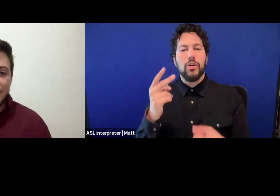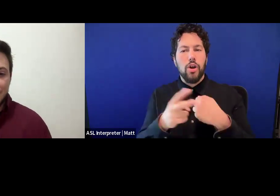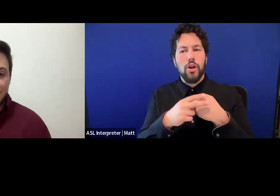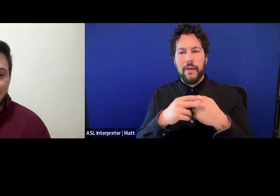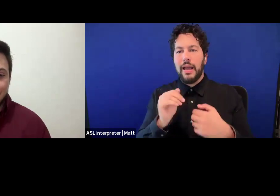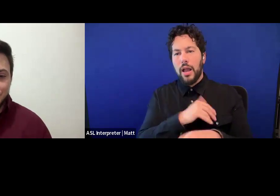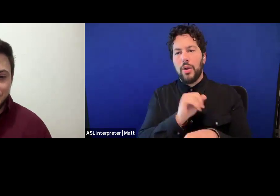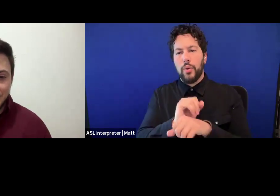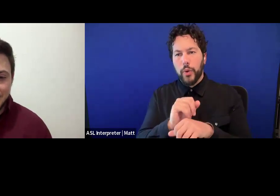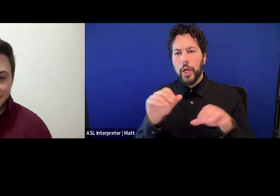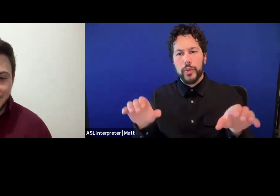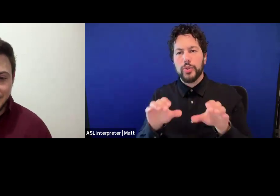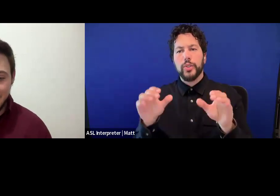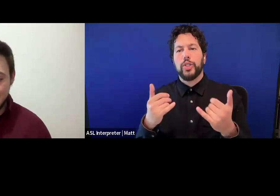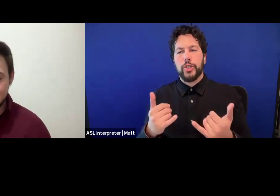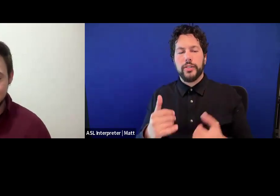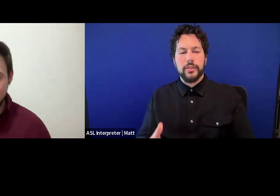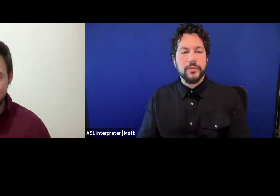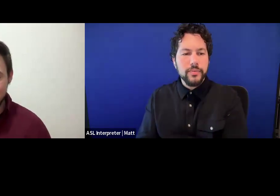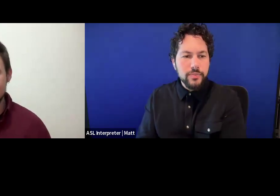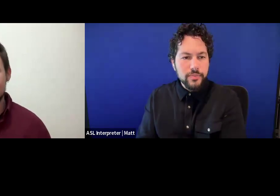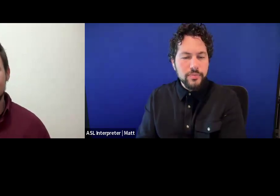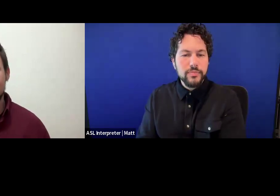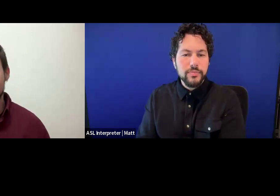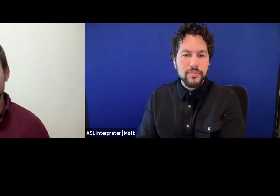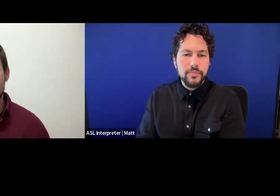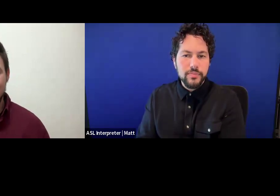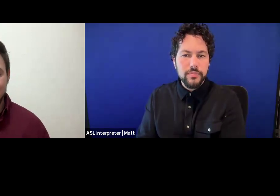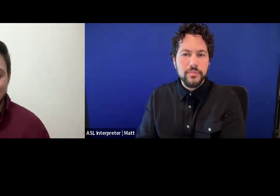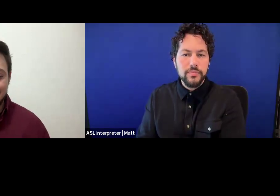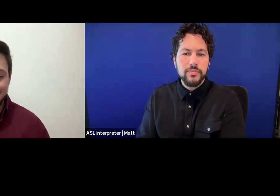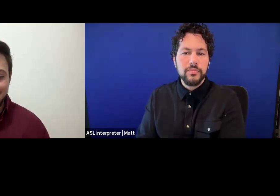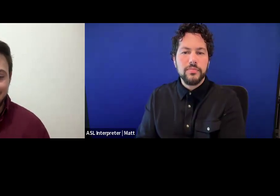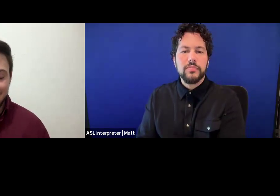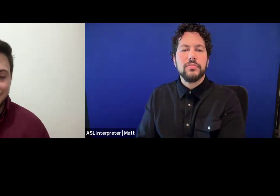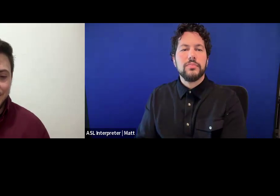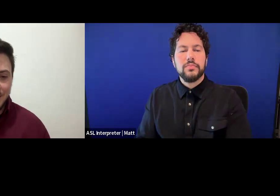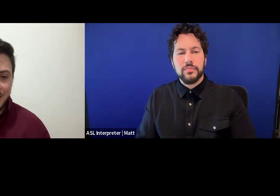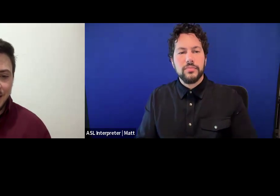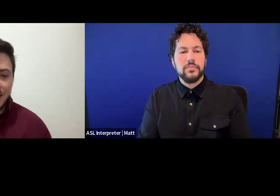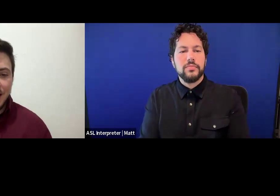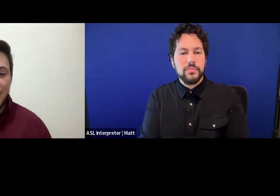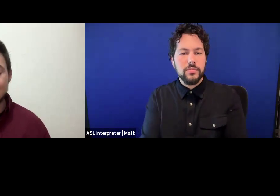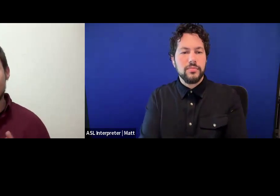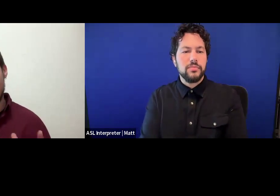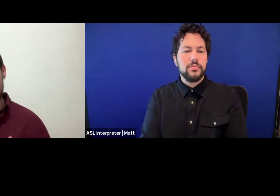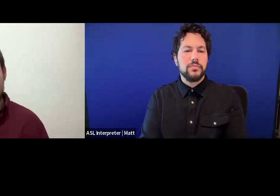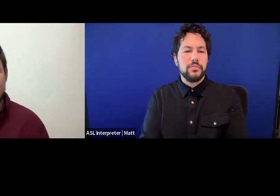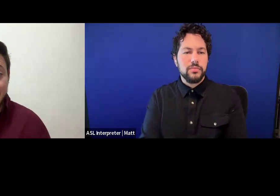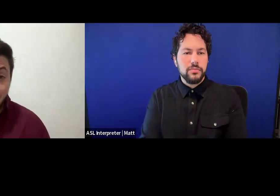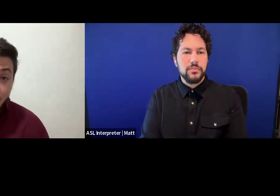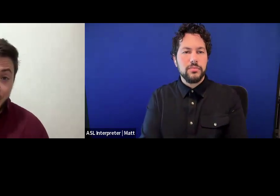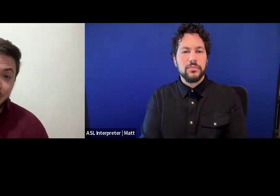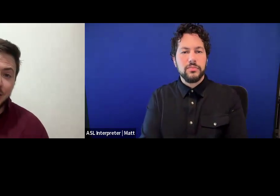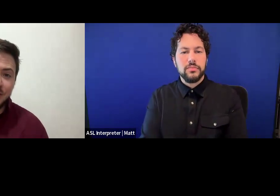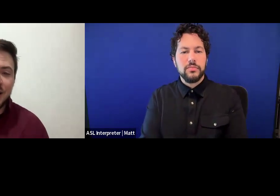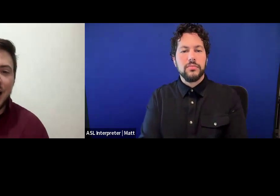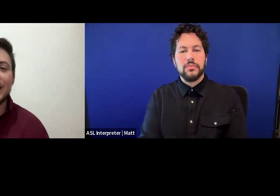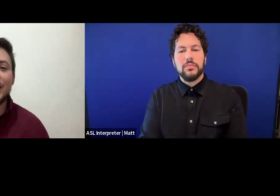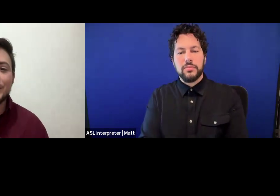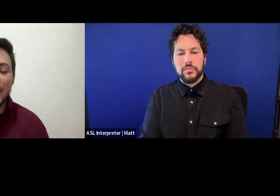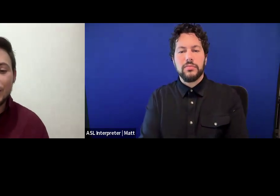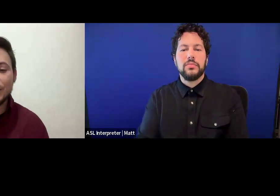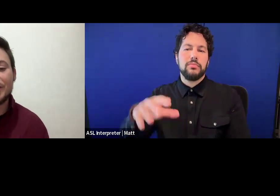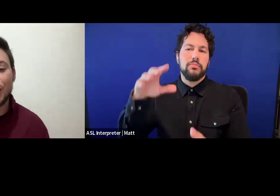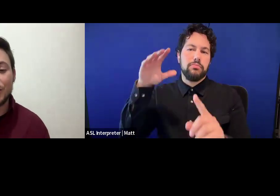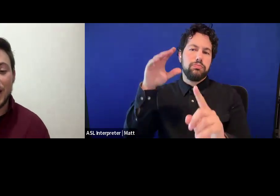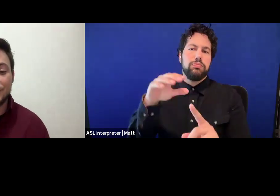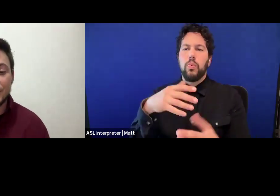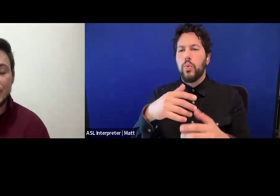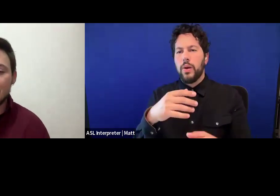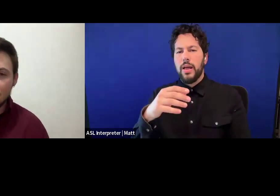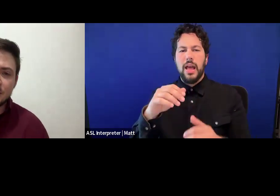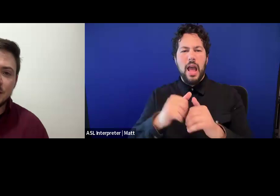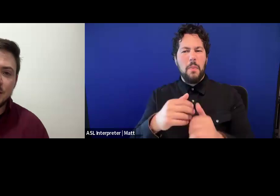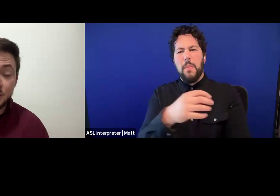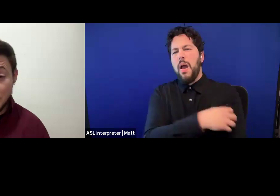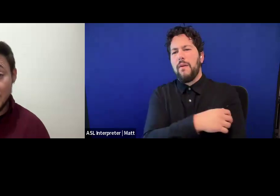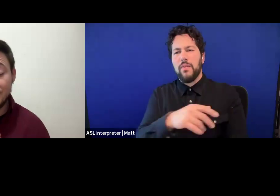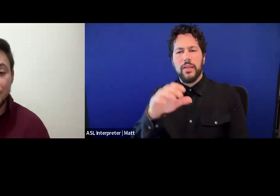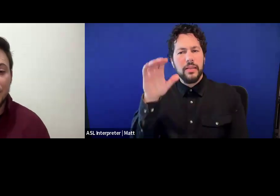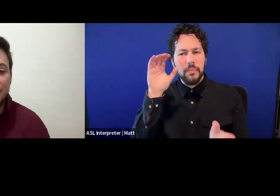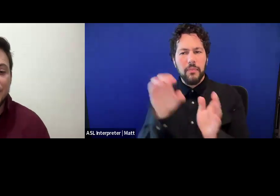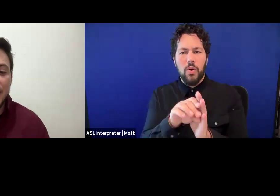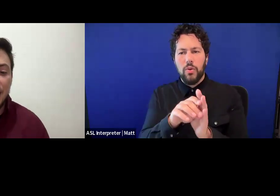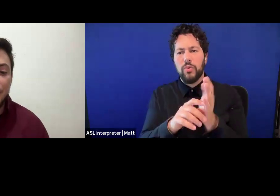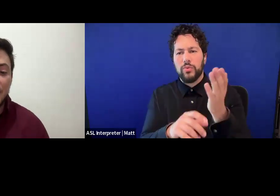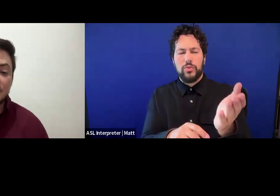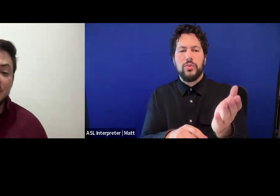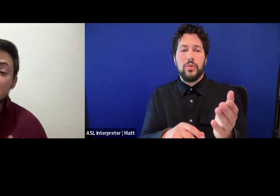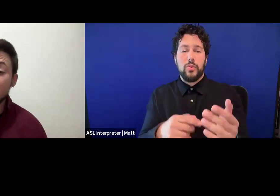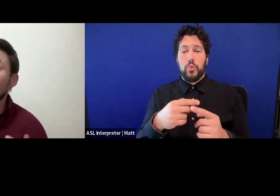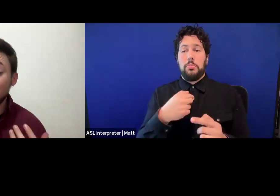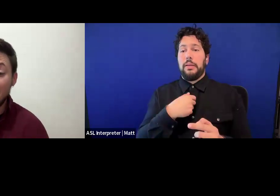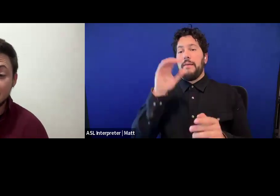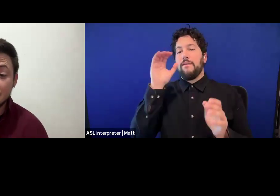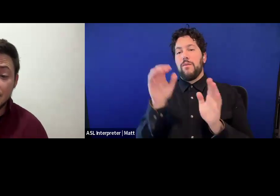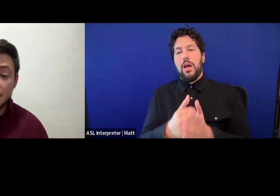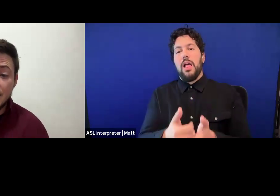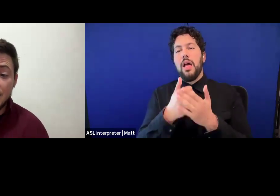Next slide, please. Okay. I want to highlight the power of the archives, but also the photographs, because to me, photographs help us think about the past.